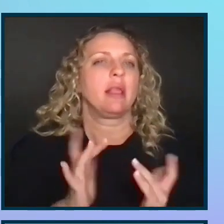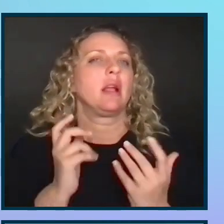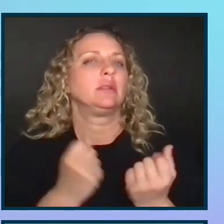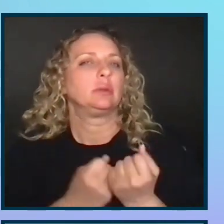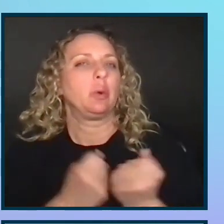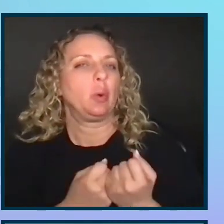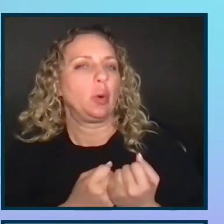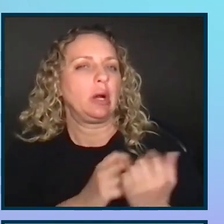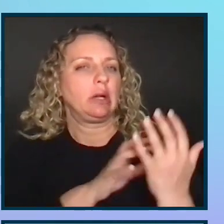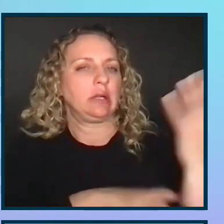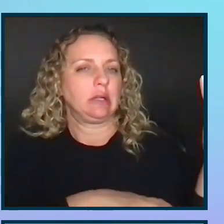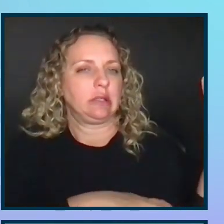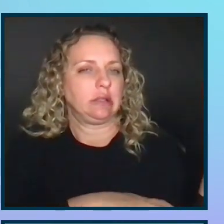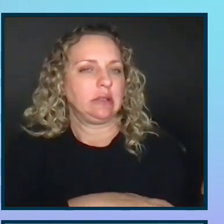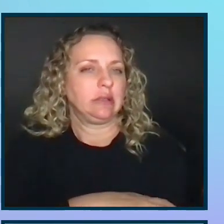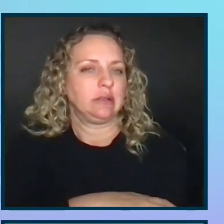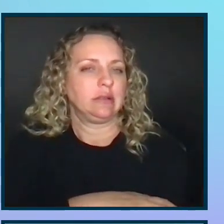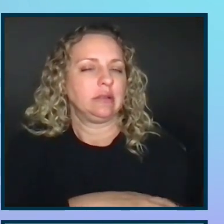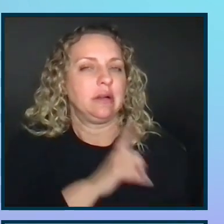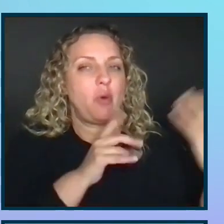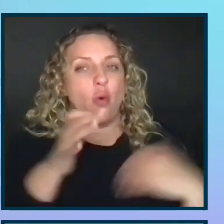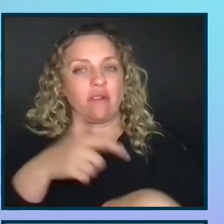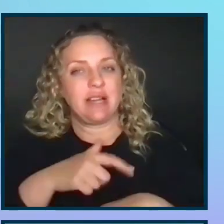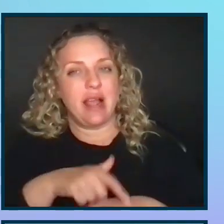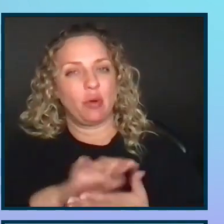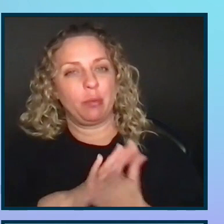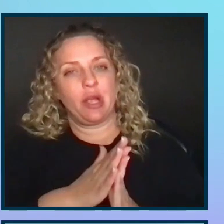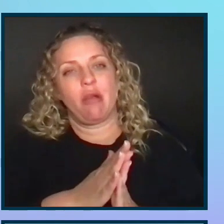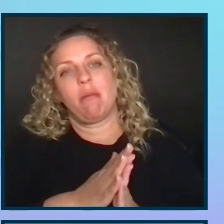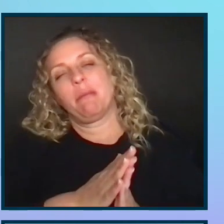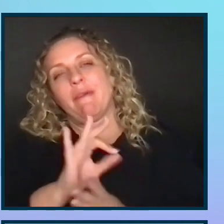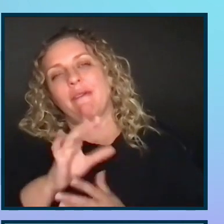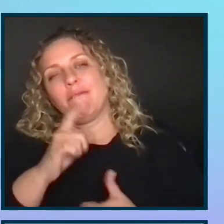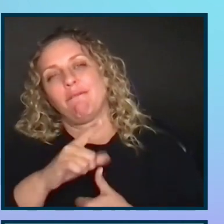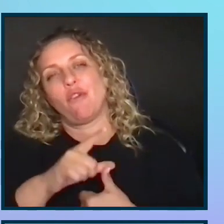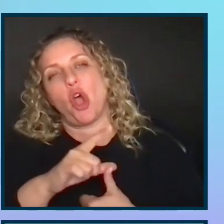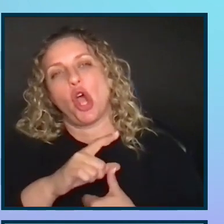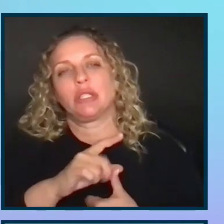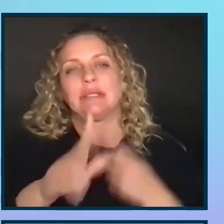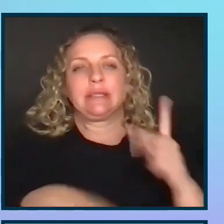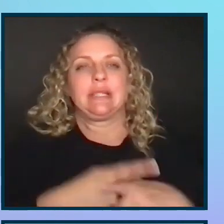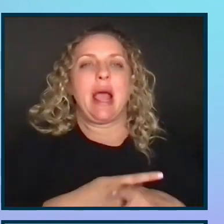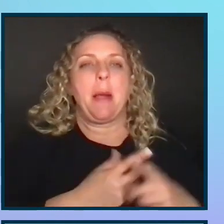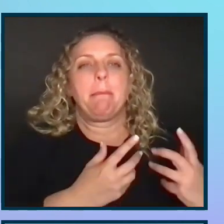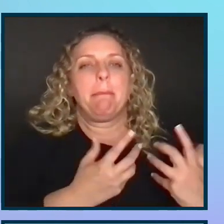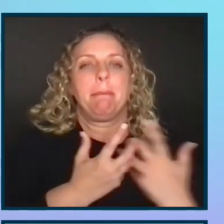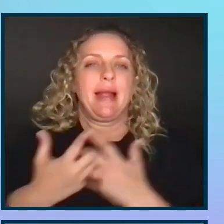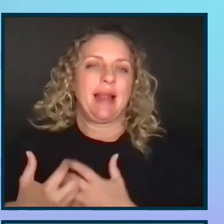However, in practice and over time that was turning into font pairings or type style pairings that were a little messy or inconsistent